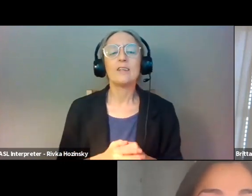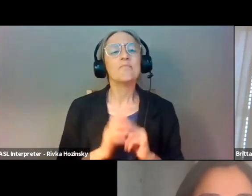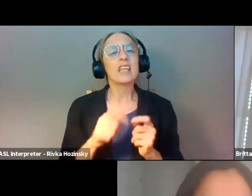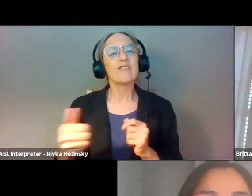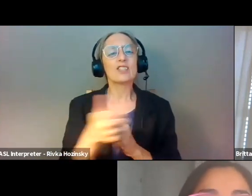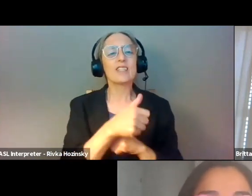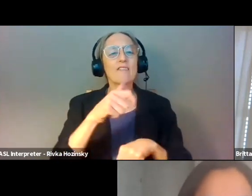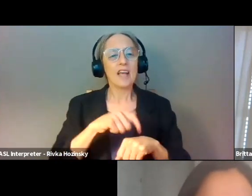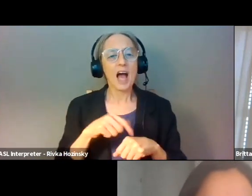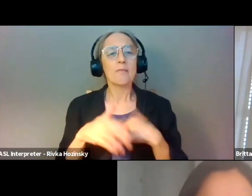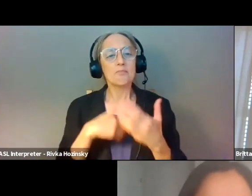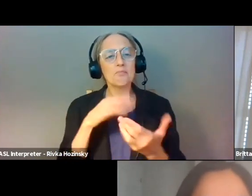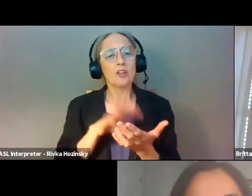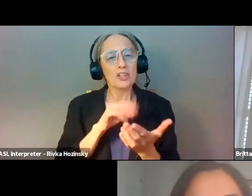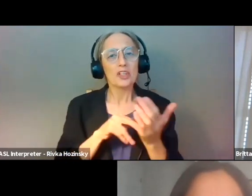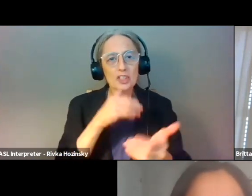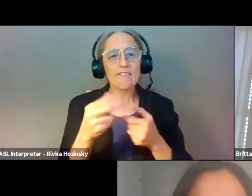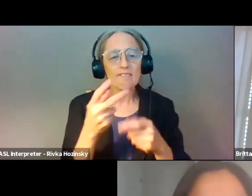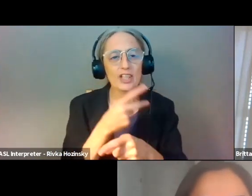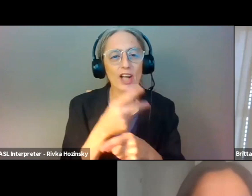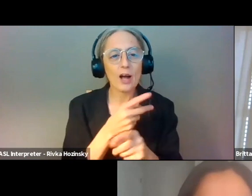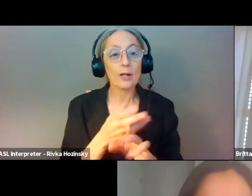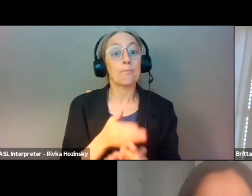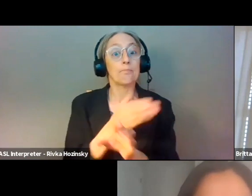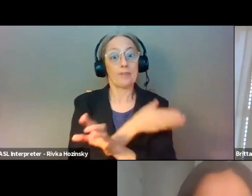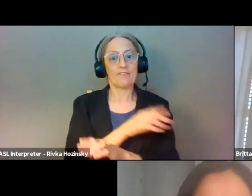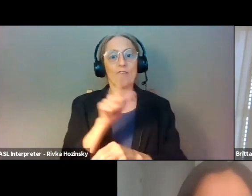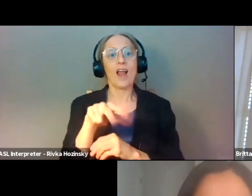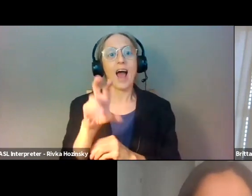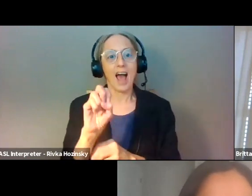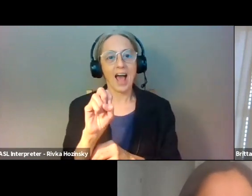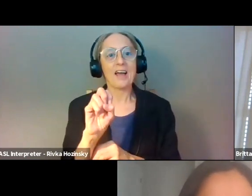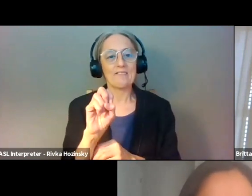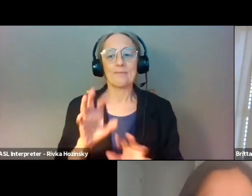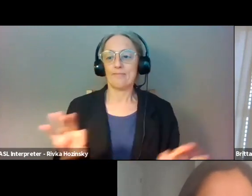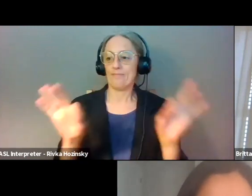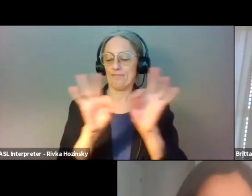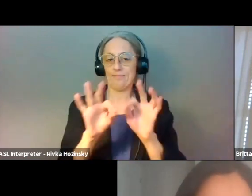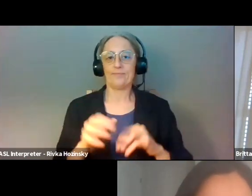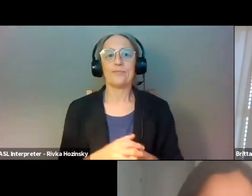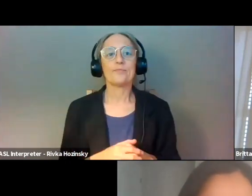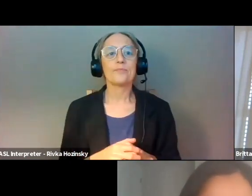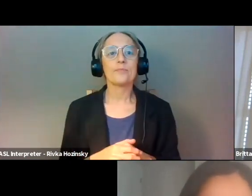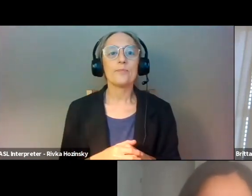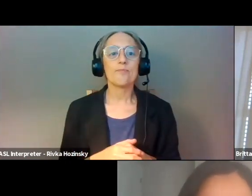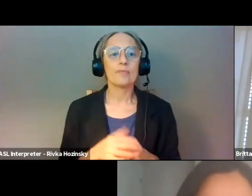to learn it and figure it out before it goes live. It’s always a little nerve-racking, you know, I mean,